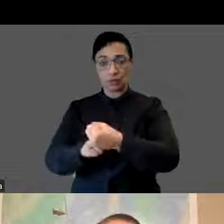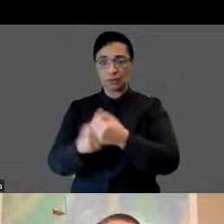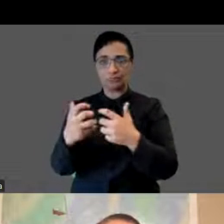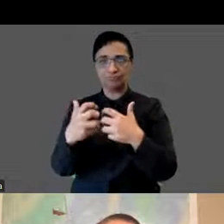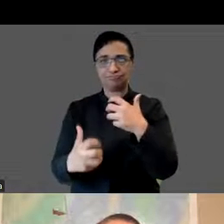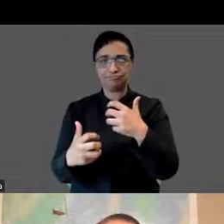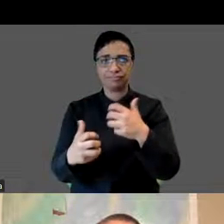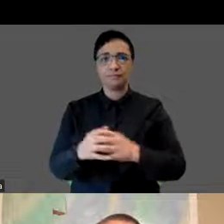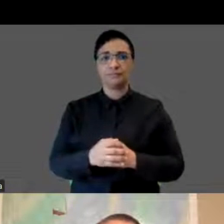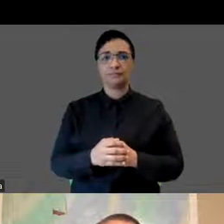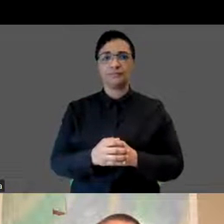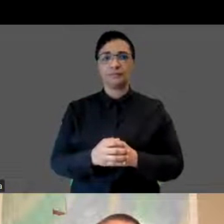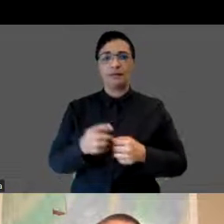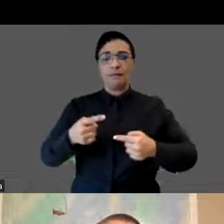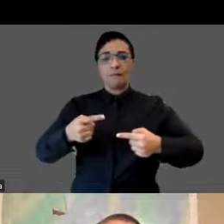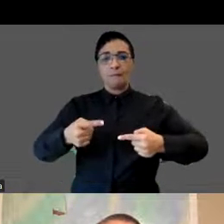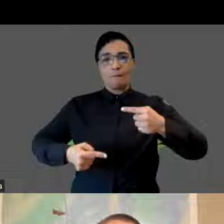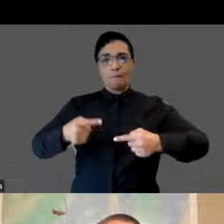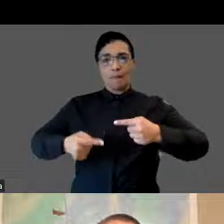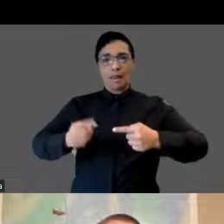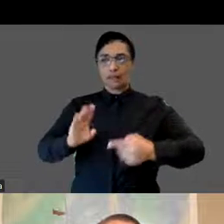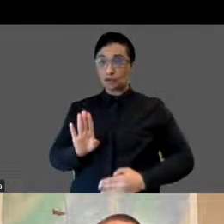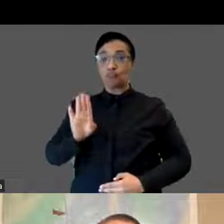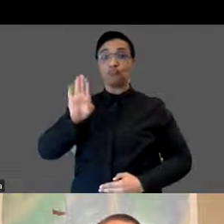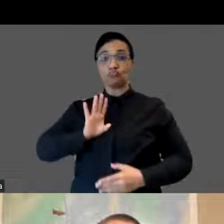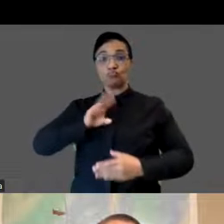And political participation and civic engagement.